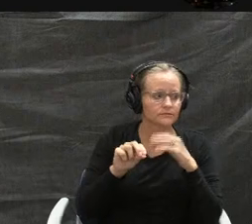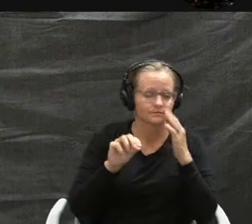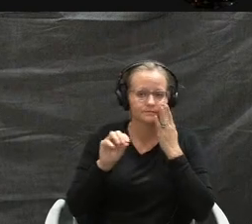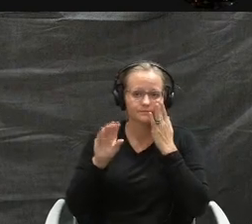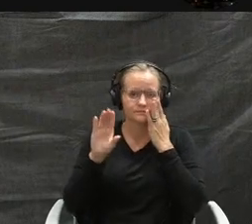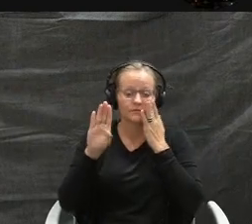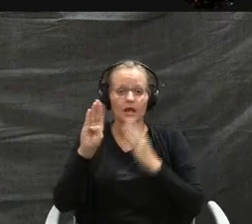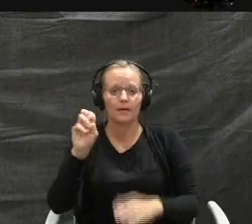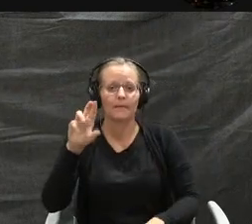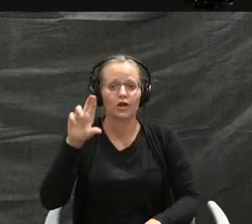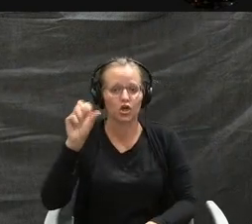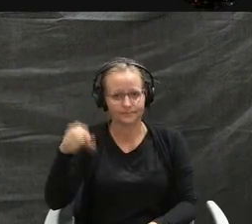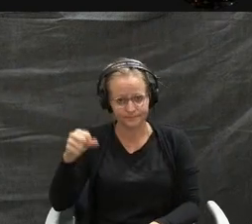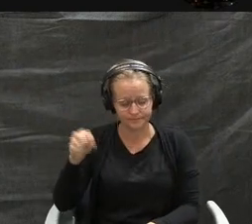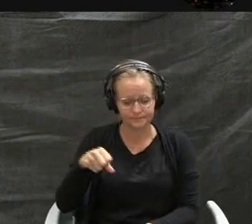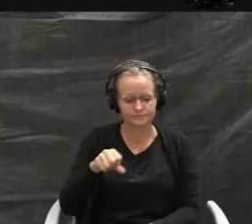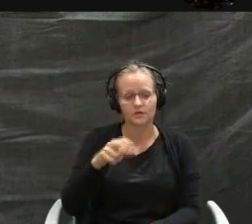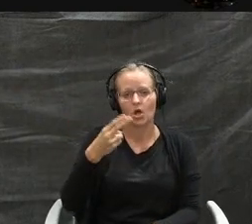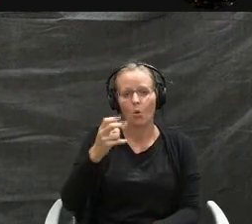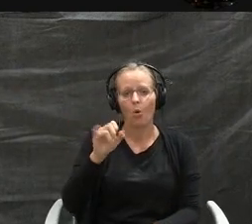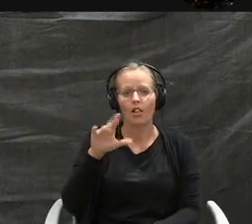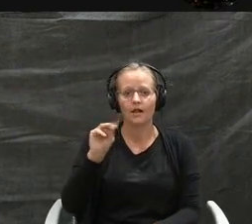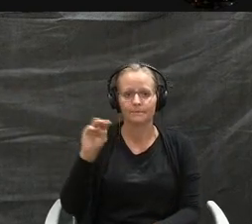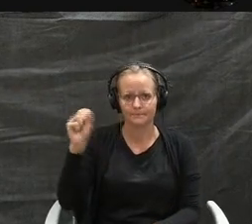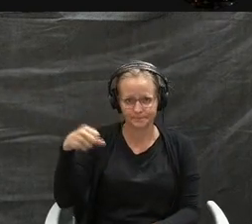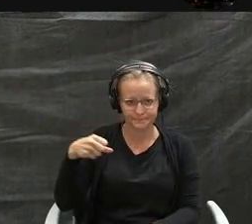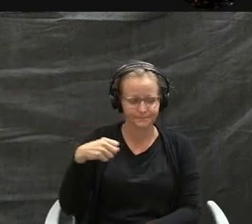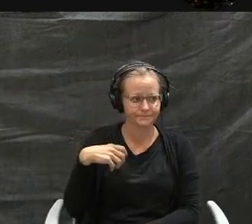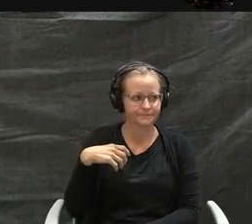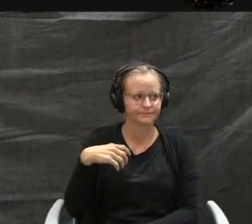member Holcomb. I board member Lesage.